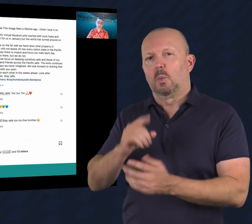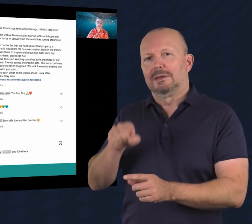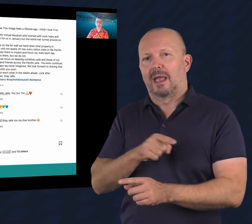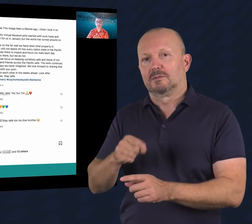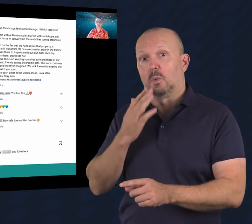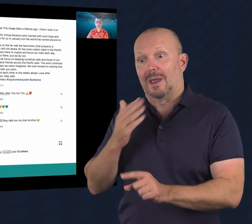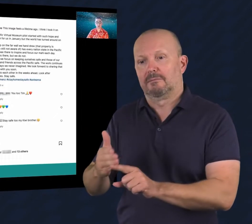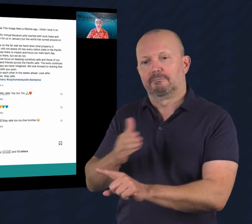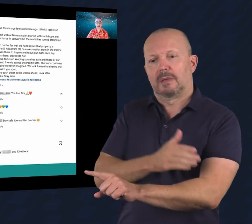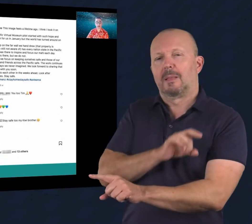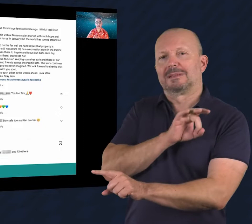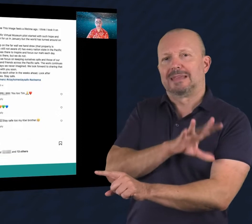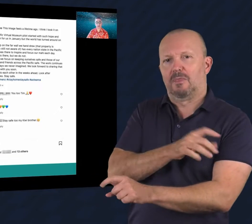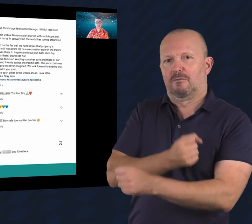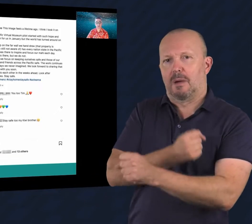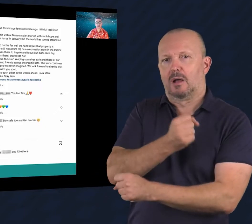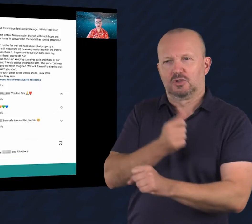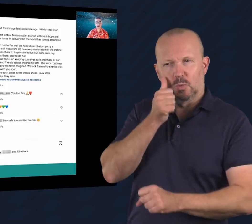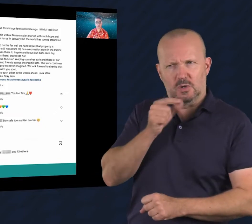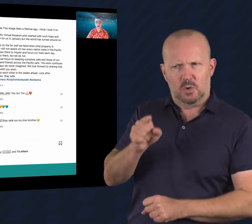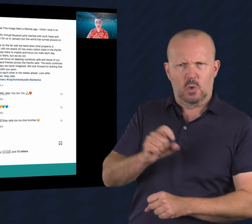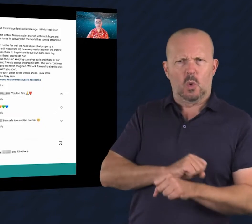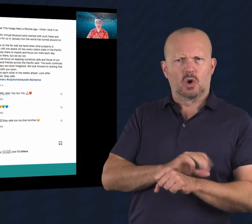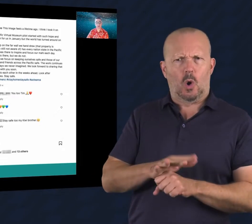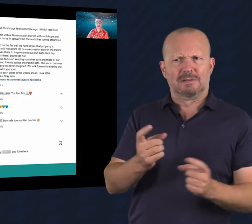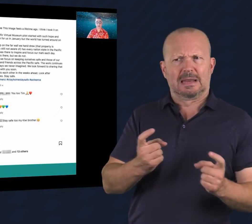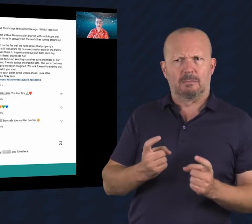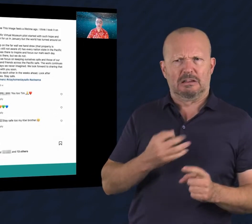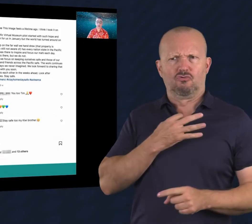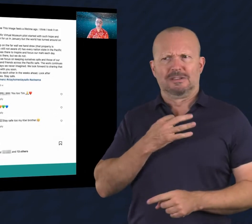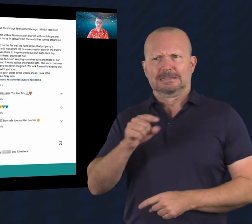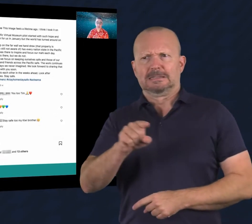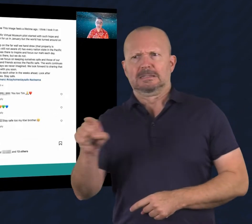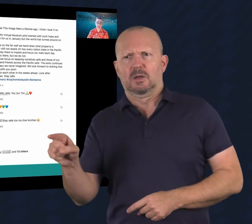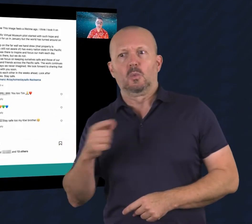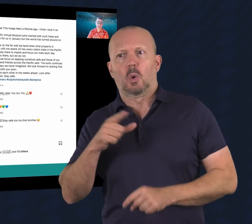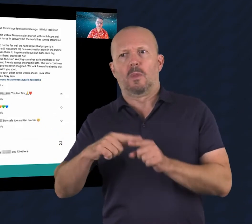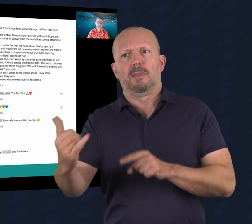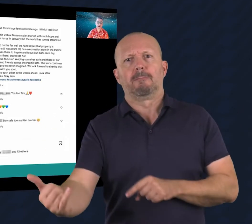in no small part to support and look after our co-design group members, who just like us at that point in time,